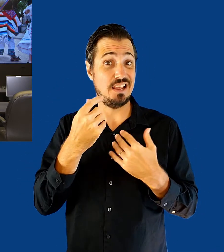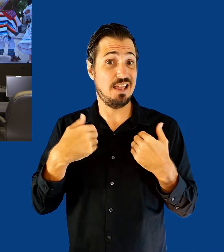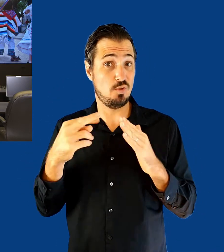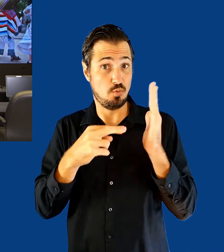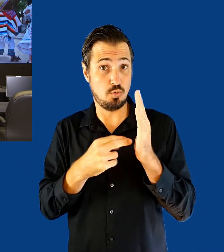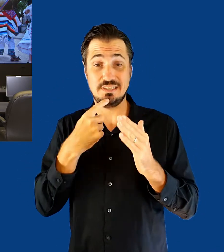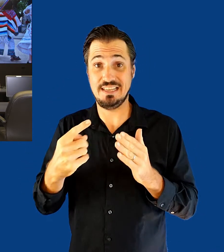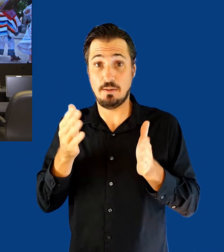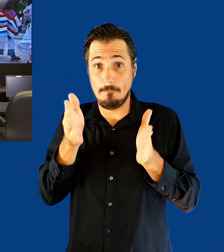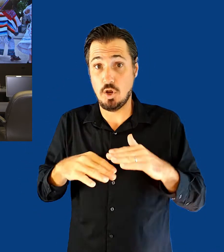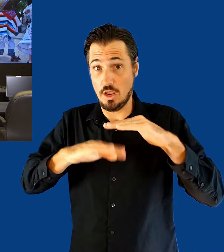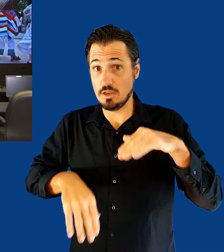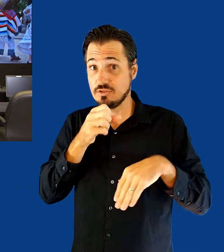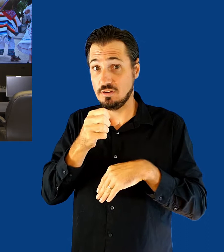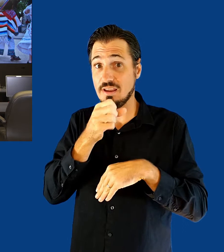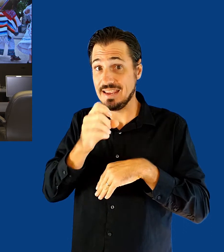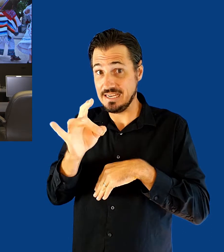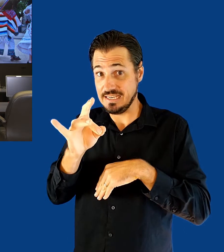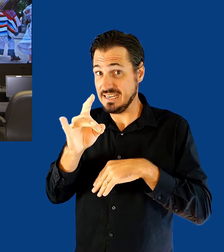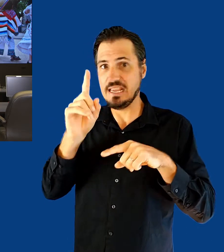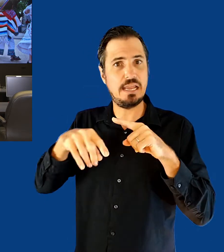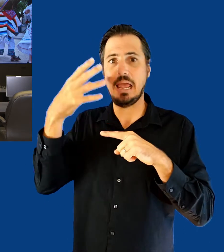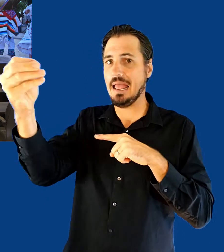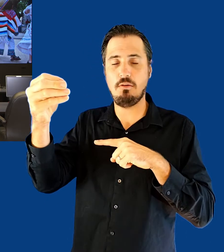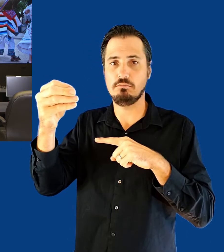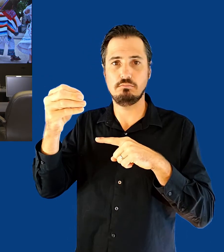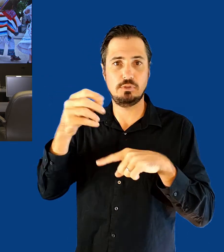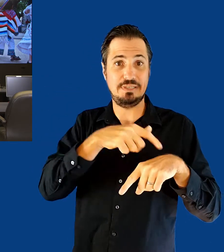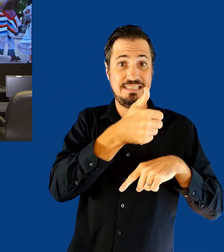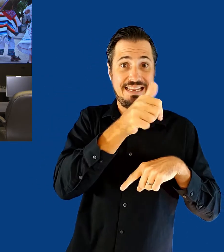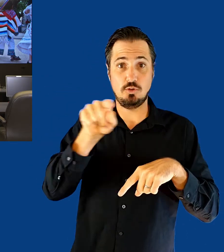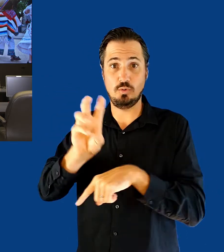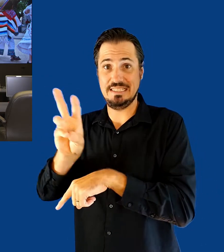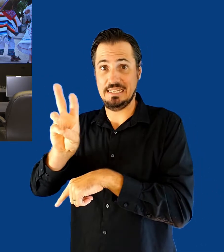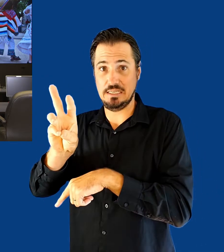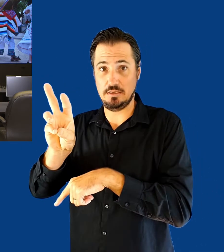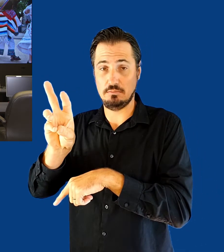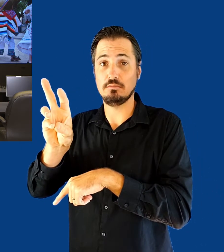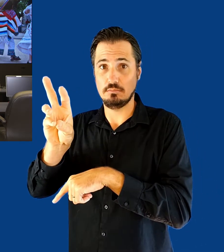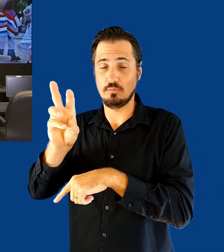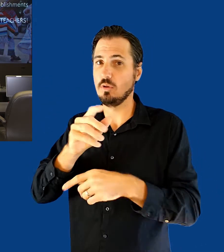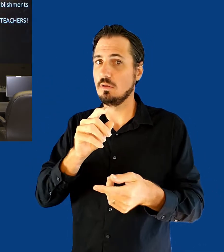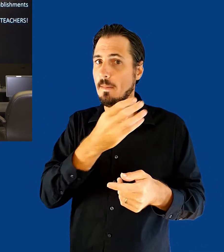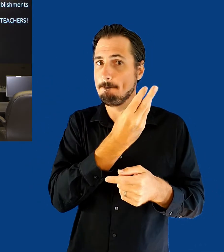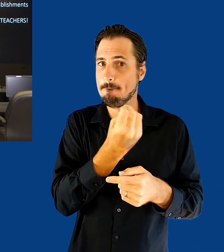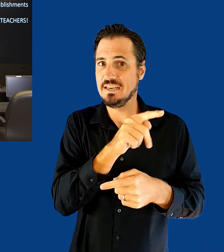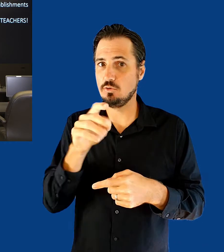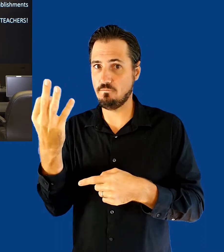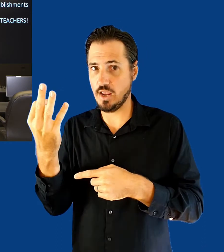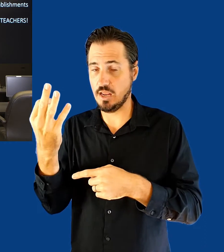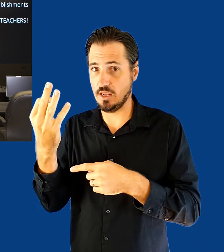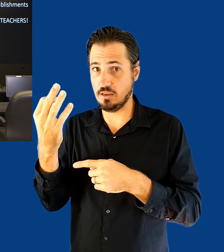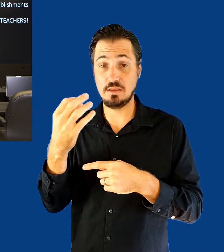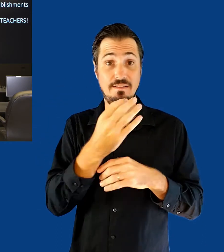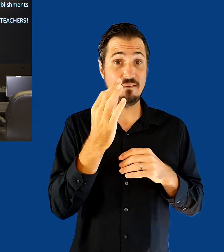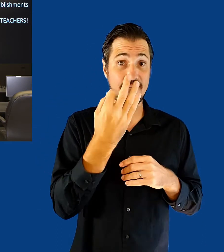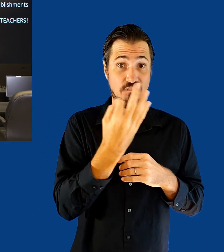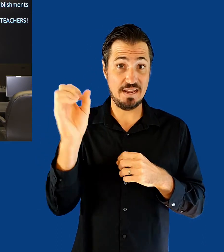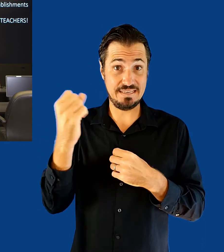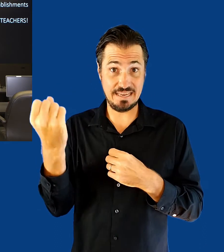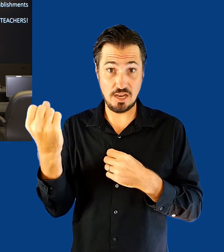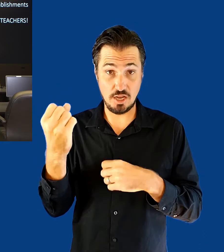between the hours of 10 p.m. and 6 a.m. on weekdays, and midnight to 6 a.m. on Fridays and Saturday, unless accompanied by a parent or guardian,